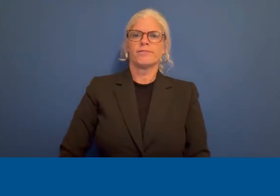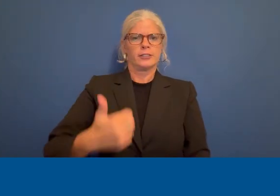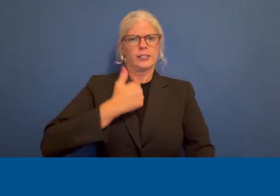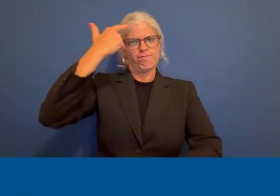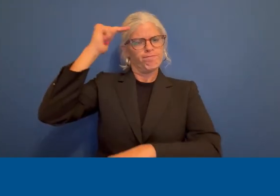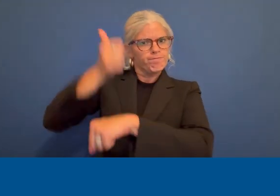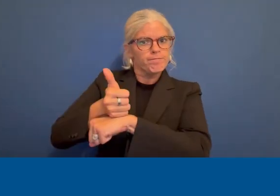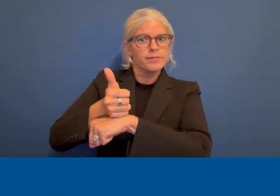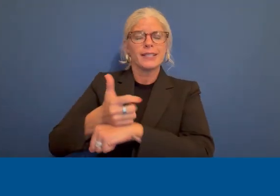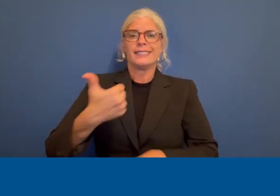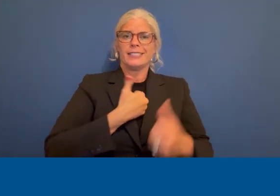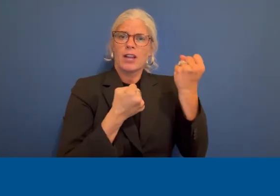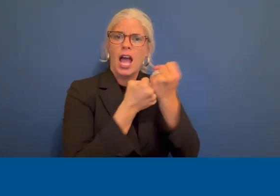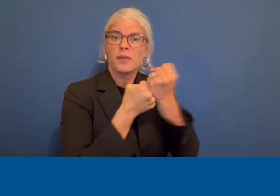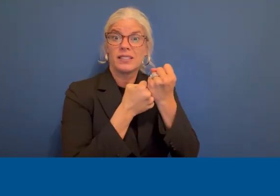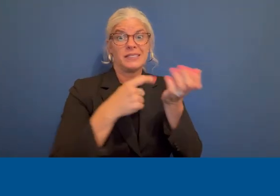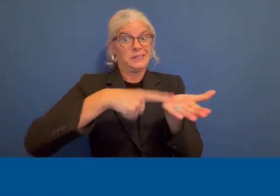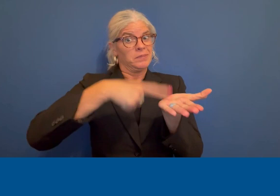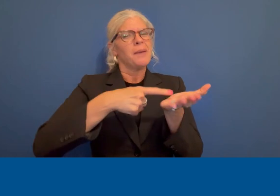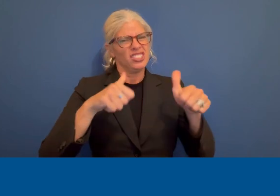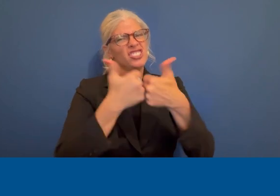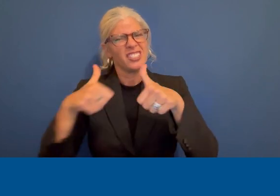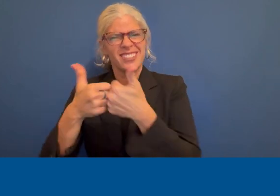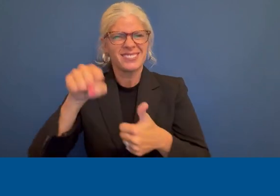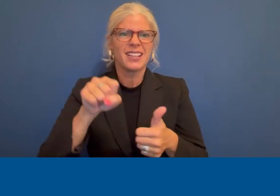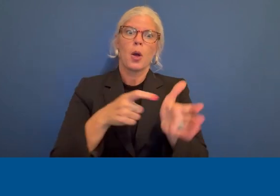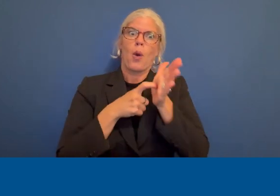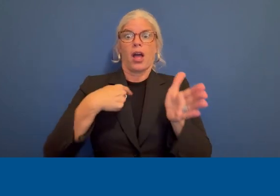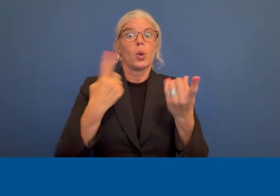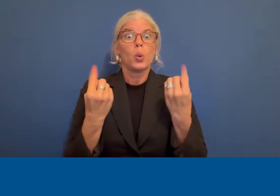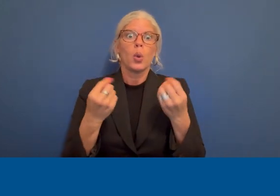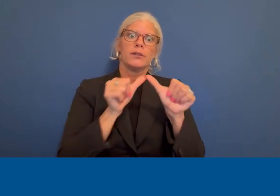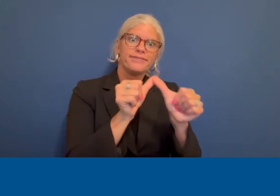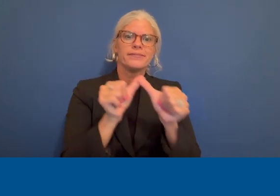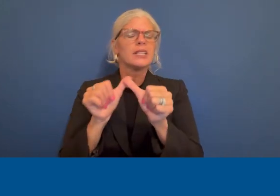Determination. Self-advocacy can sometimes be challenging and require persistence.